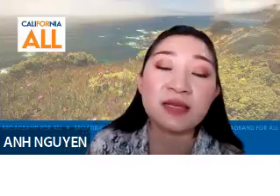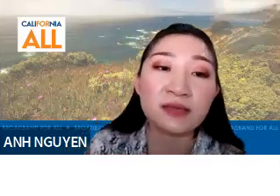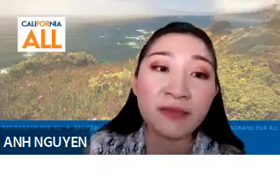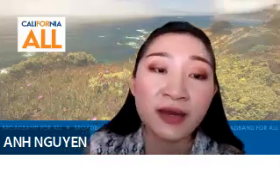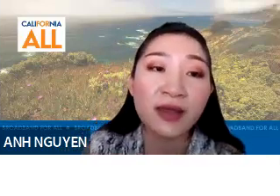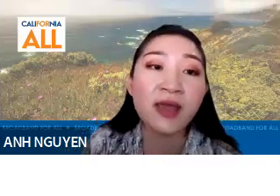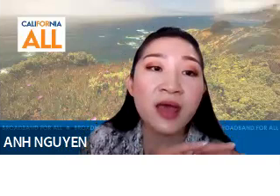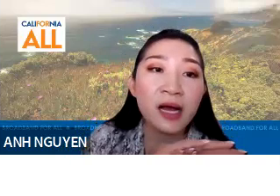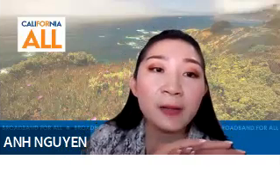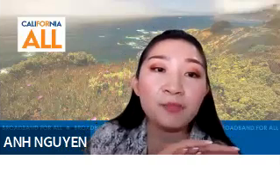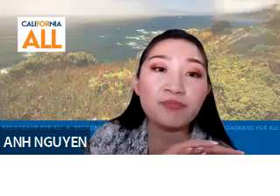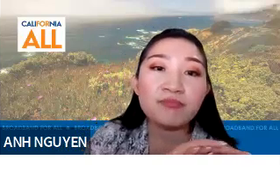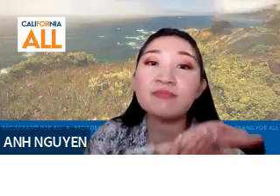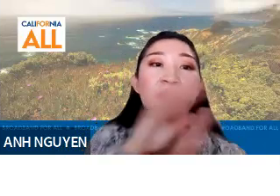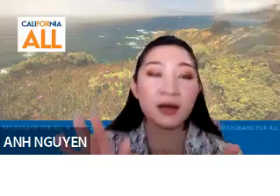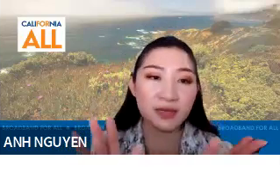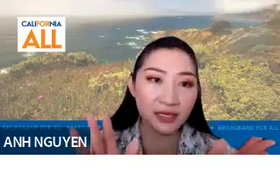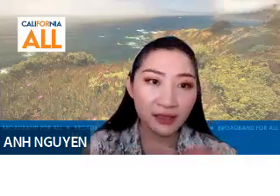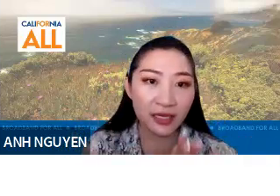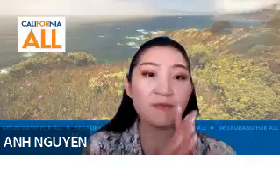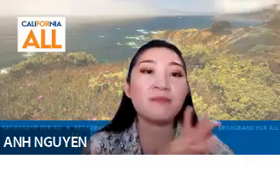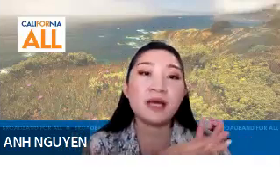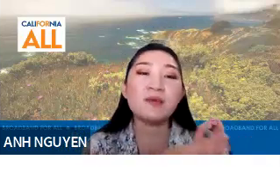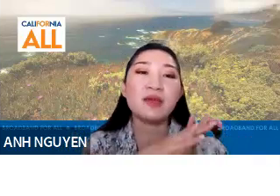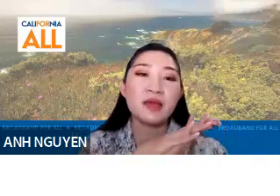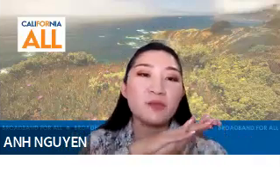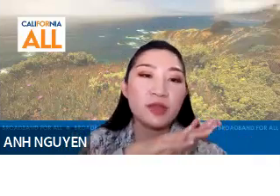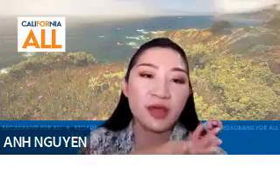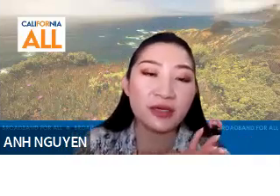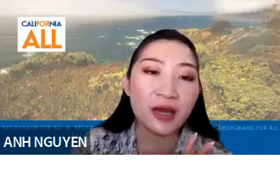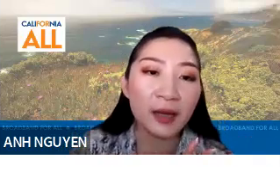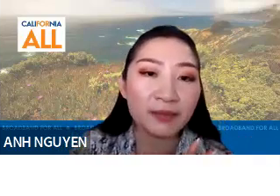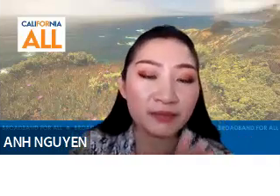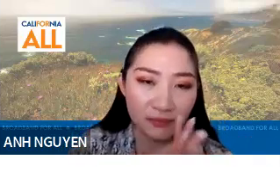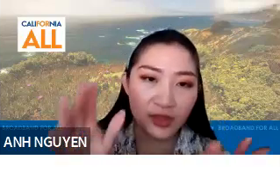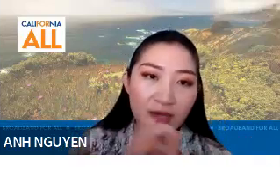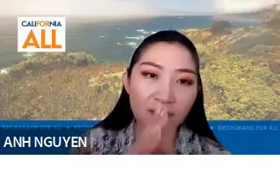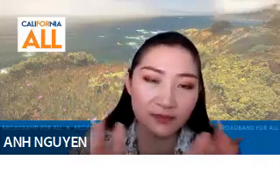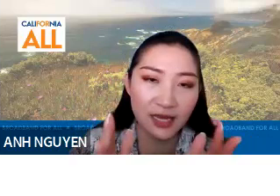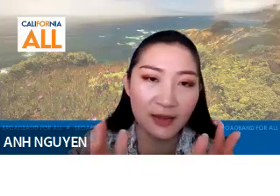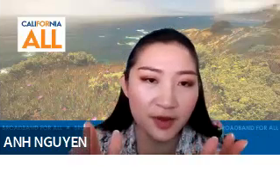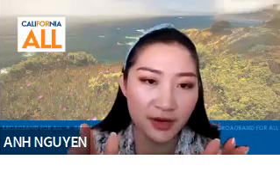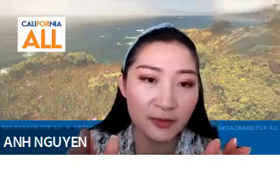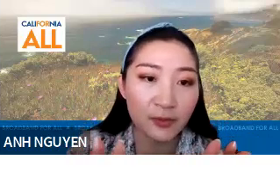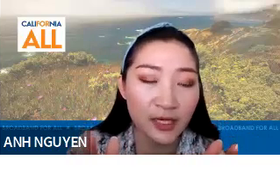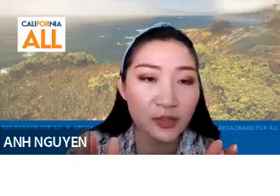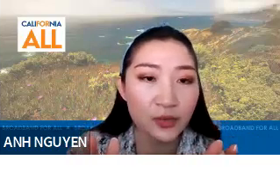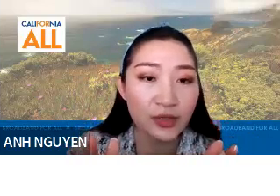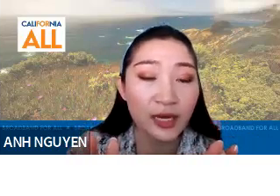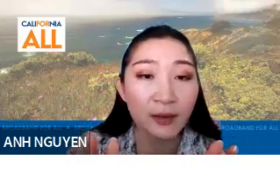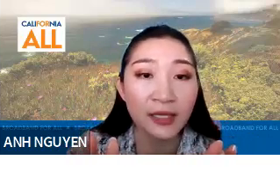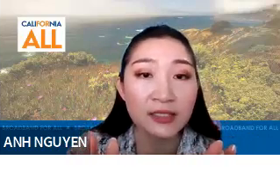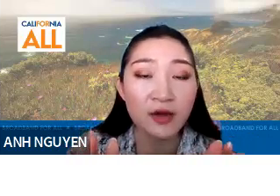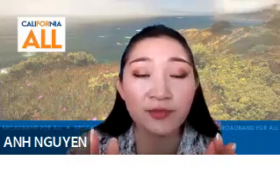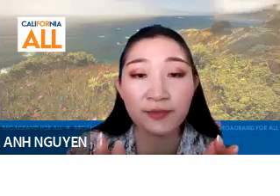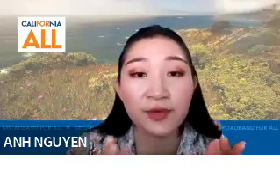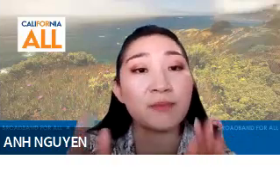being submitted, not immediately, but within time period, we'll make sure the comments are reviewed